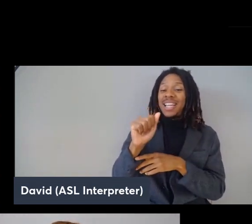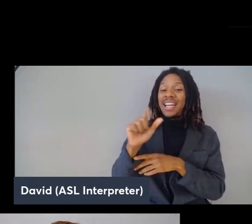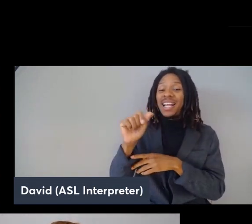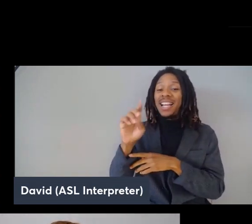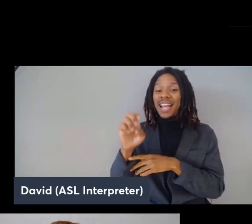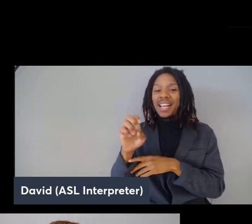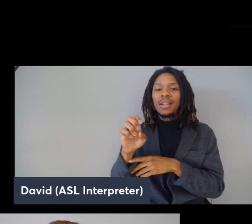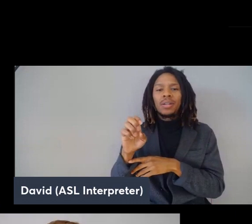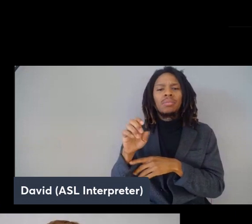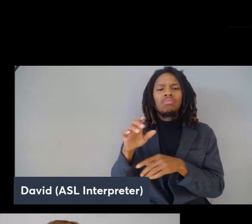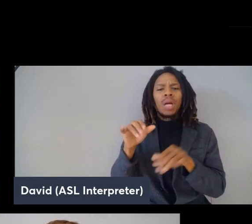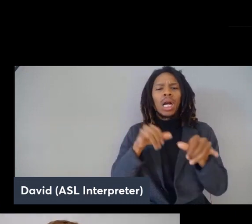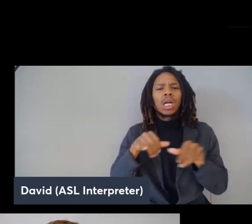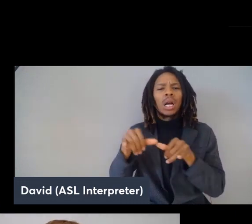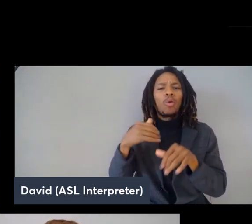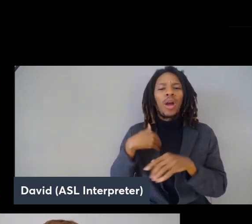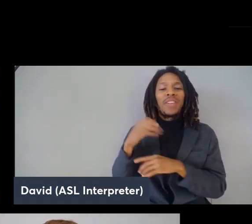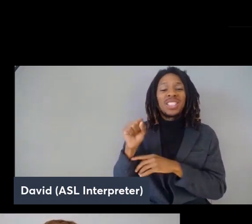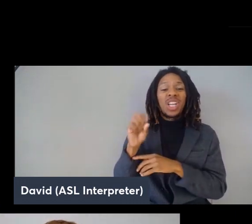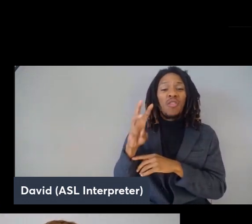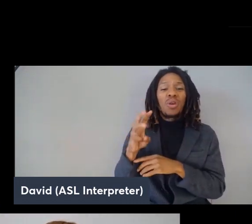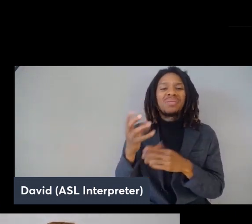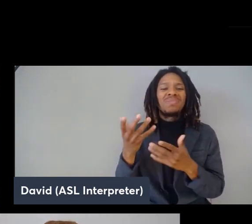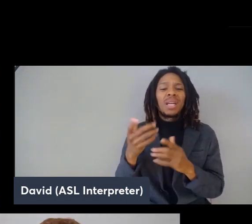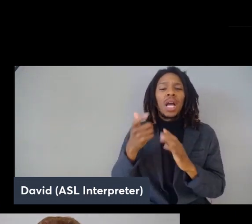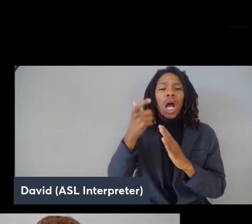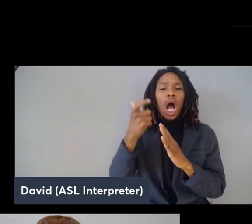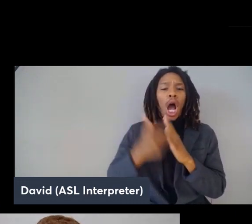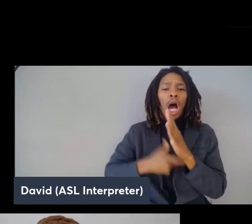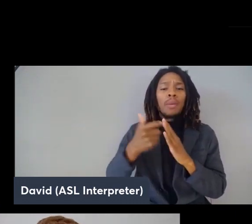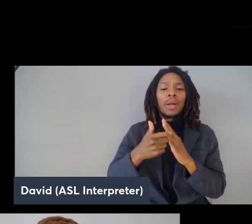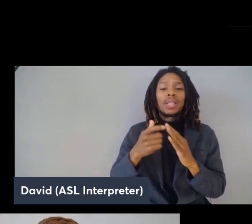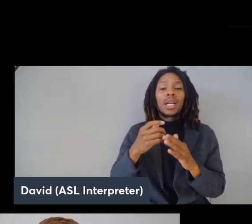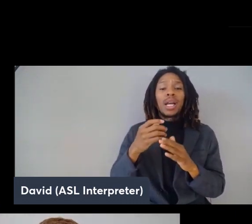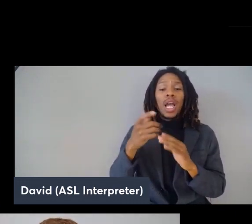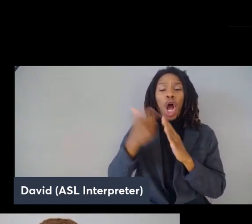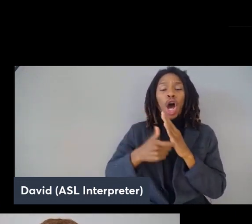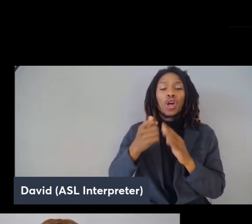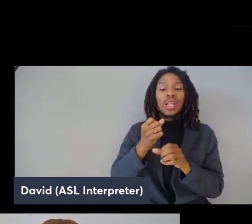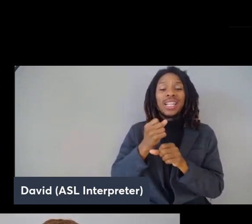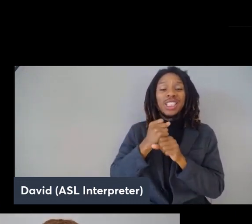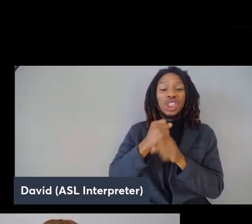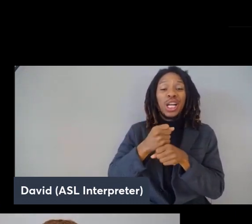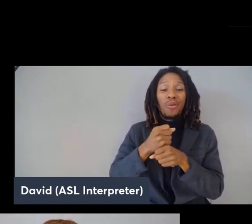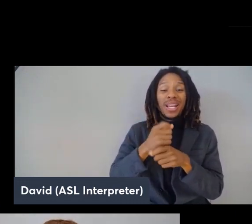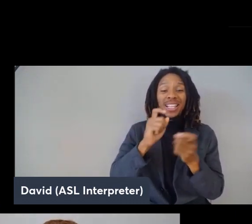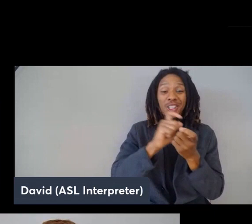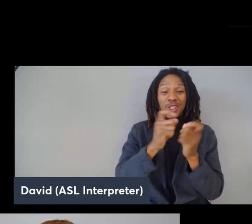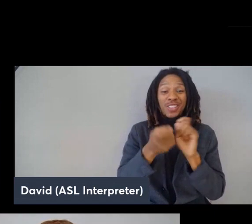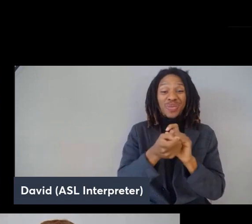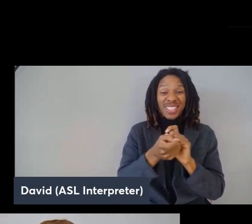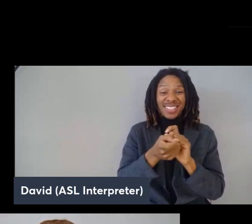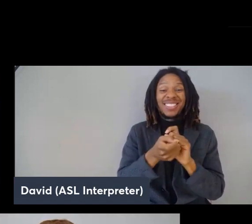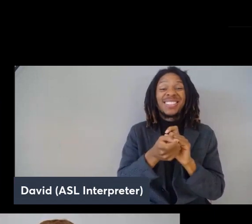we have a software that basically automates and actually autogenerates the transformation. So based on the model of the data,